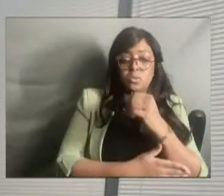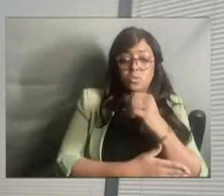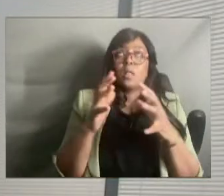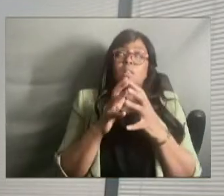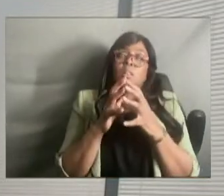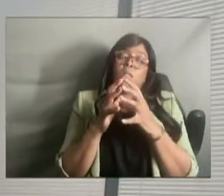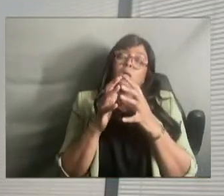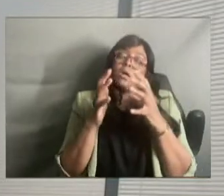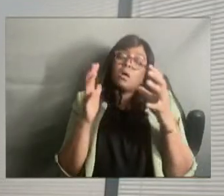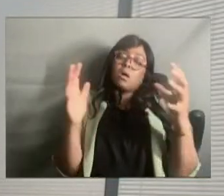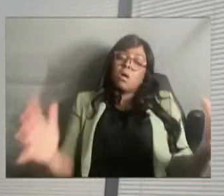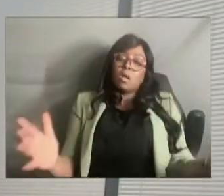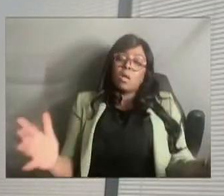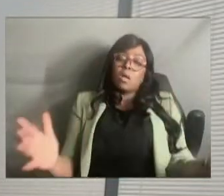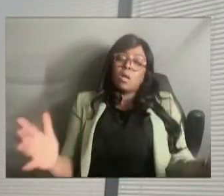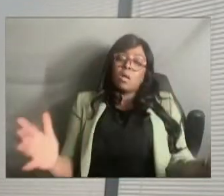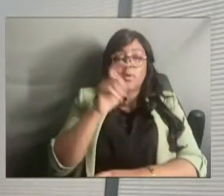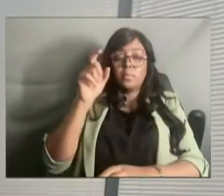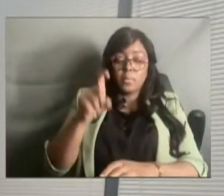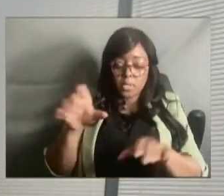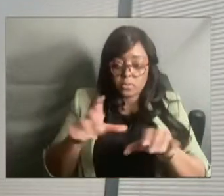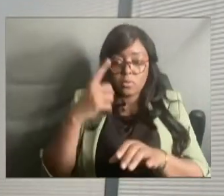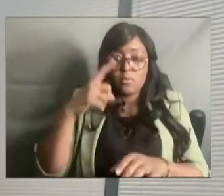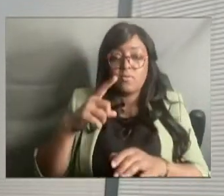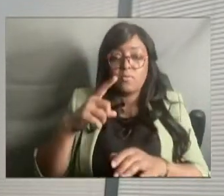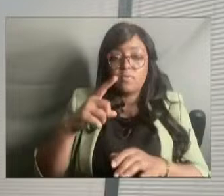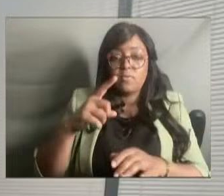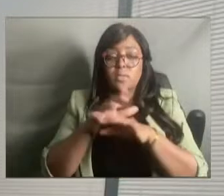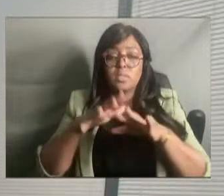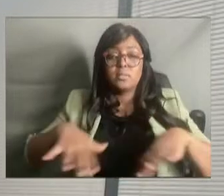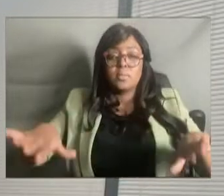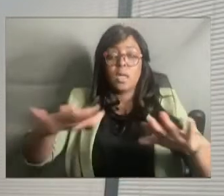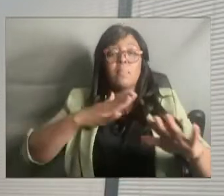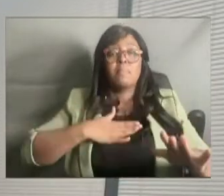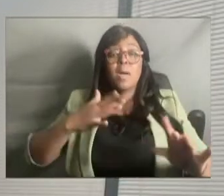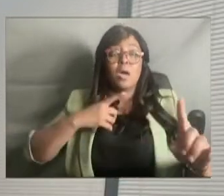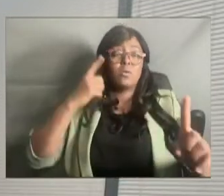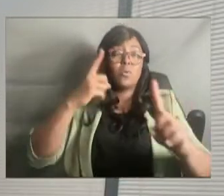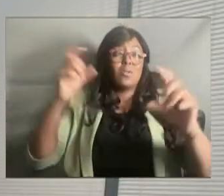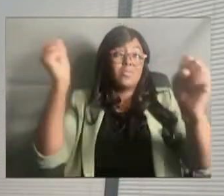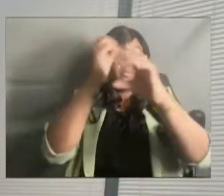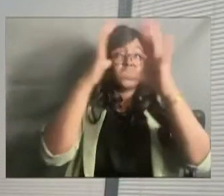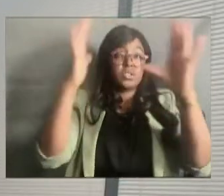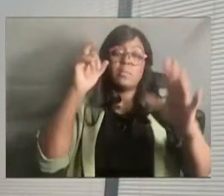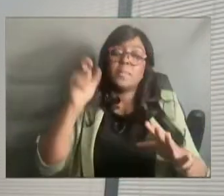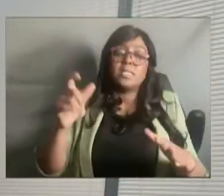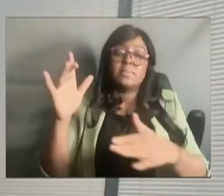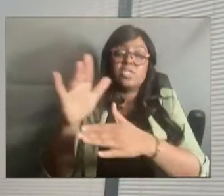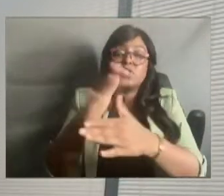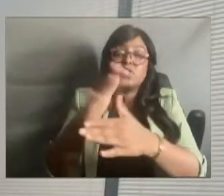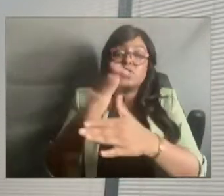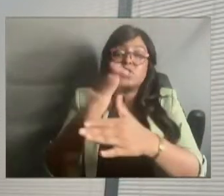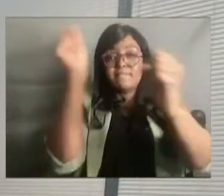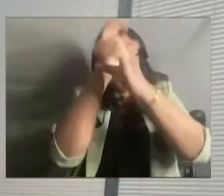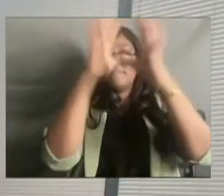tremendous amount of improvement that we need to make in the